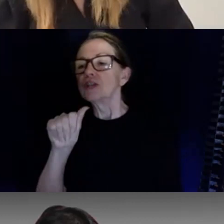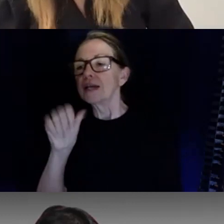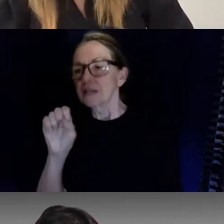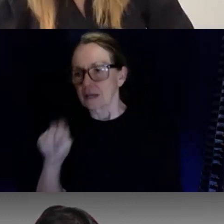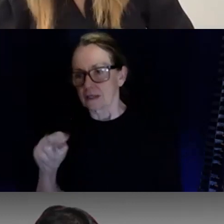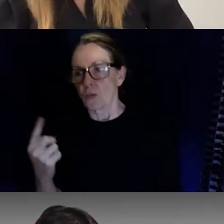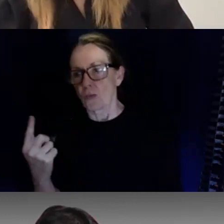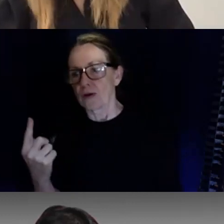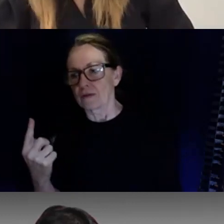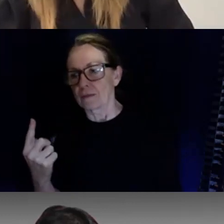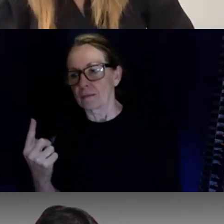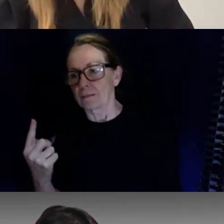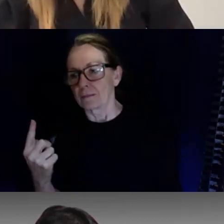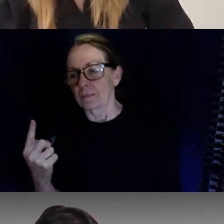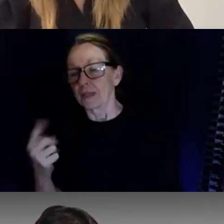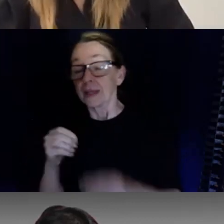LIKE I SAID, IF YOU SEND THE INFORMATION FORWARD AND I WILL TRY TO FORWARD IT TO AS MANY PEOPLE AS POSSIBLE.